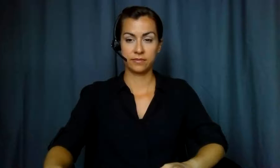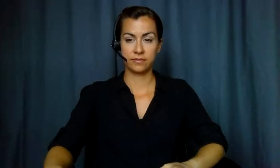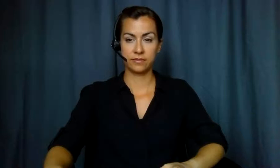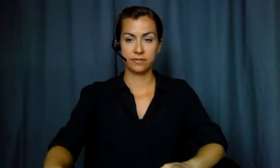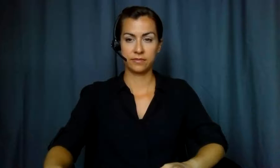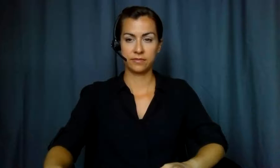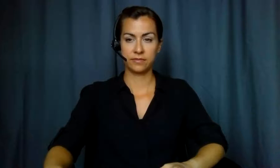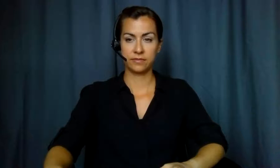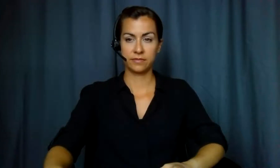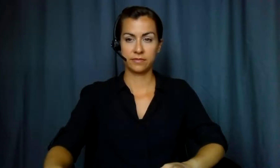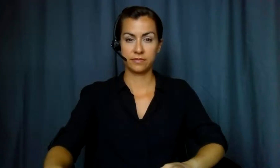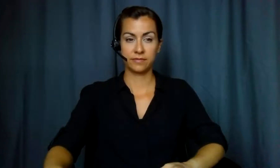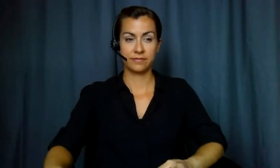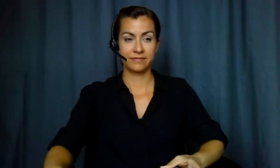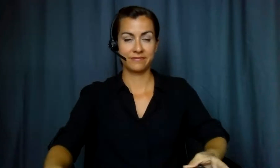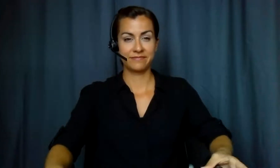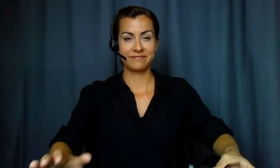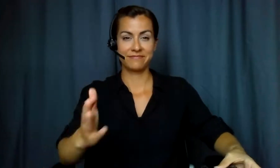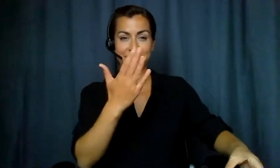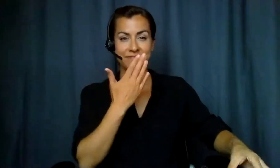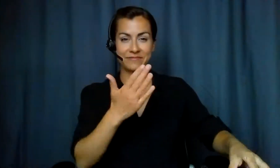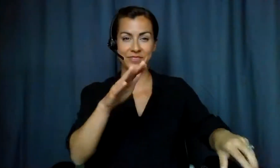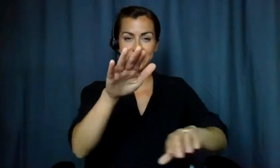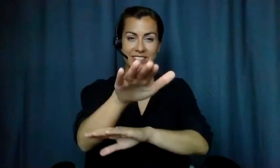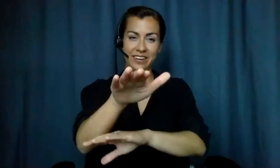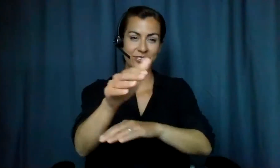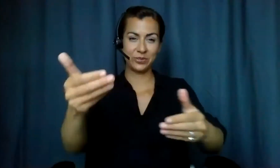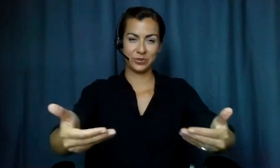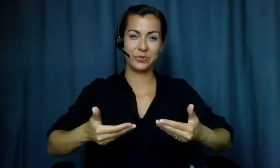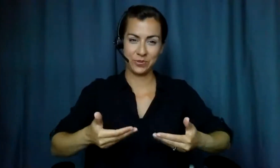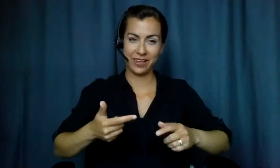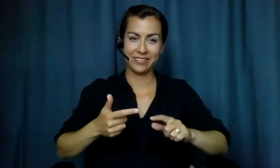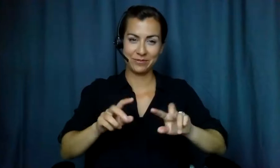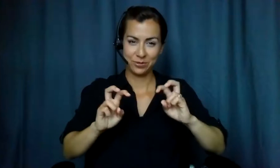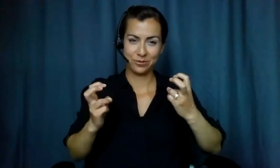of the Institute on Development and Disability. in Title II is voting the topic of today's of the Institute on Development and Disability roundtable. i think we can all agree that equal way that all citizens can express their preferences Disabilities coalition or partnership, which is our prohibits discrimination on the basis of disability. with disabilities through excellence in patient care, Oregon Administration on Intellectual and Developmental Good afternoon and welcome to the roundtable conversation equal opportunity for those with disabilities to benefits Disabilities Act. I'm Dr. Kurt Freeman and I'm the director organization that's committed to improving the lives of those from their programs. One of the programs explicitly mentioned partners, excuse me, which is made up of the Oregon Council on at Oregon Health & Science University. We're a 100 plus year old Developmental Disabilities, Disability Rights Oregon, and the OHSU and engagement in community. our roundtable today is presented by the access to voting opportunities is a fundamental right, and an important The Americans with Disabilities Act or ADA is critically important as it education and training, and it's my pleasure to welcome you to today's event. Title II of the ADA explicitly requires state and local governments to ensure University Center for Excellence in Developmental Disabilities, which is part about voting rights as we celebrate the 30th anniversary of the Americans with As a federal agency, the AIDD is dedicated to ensuring that people